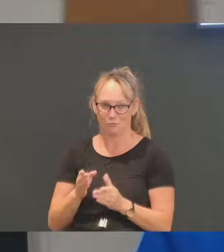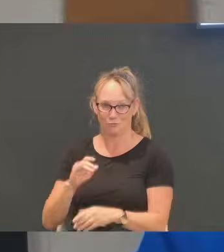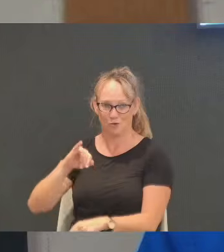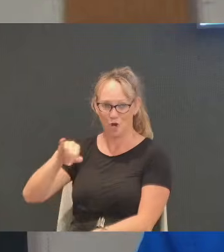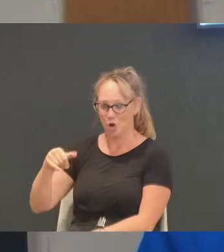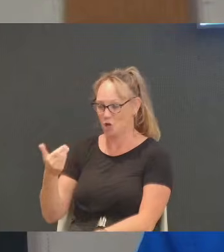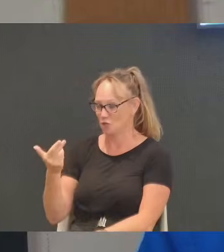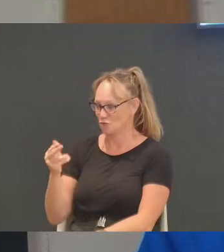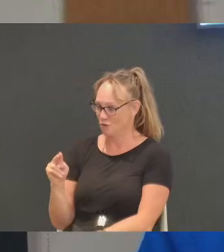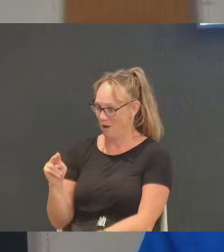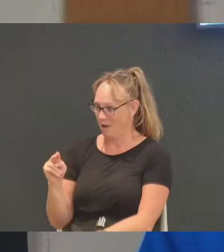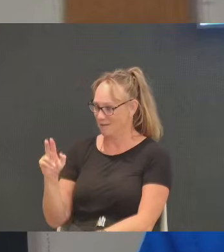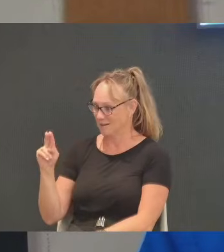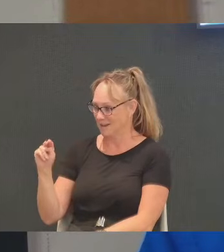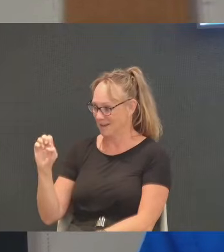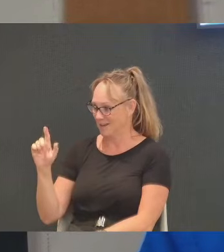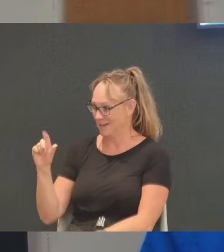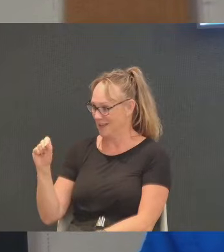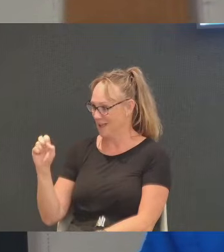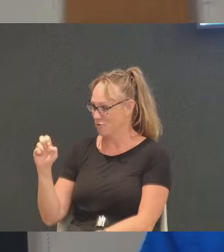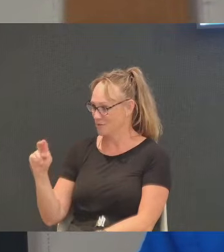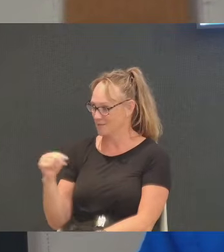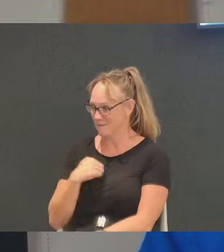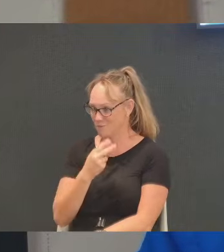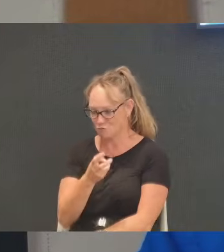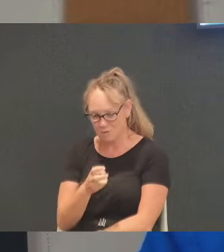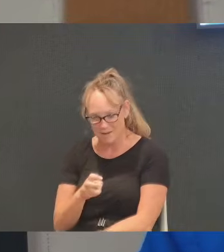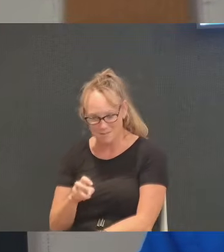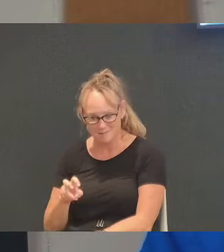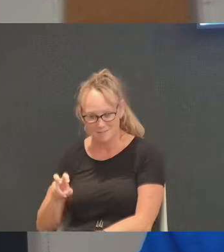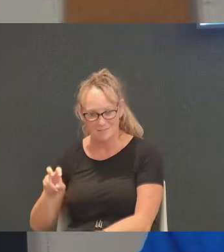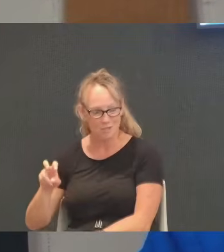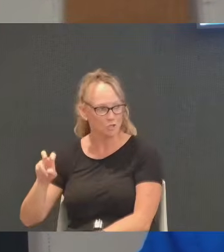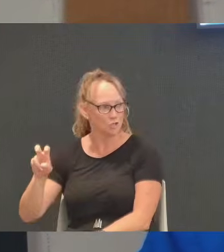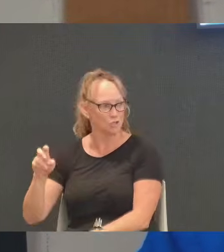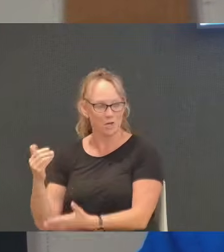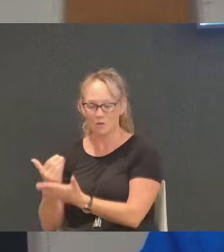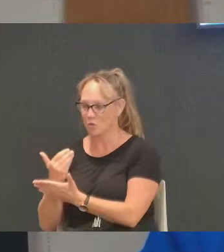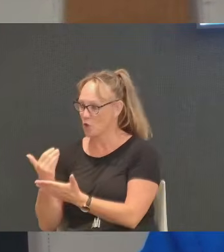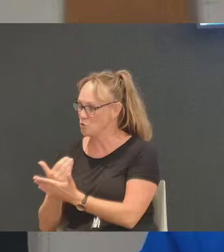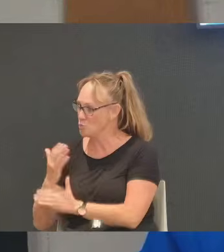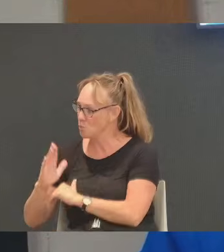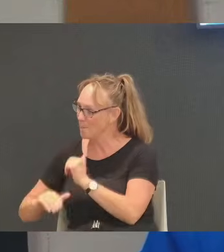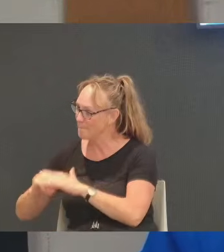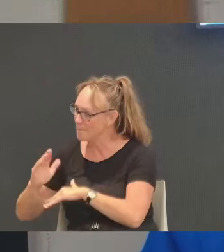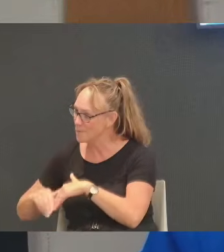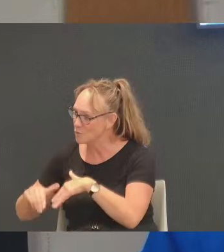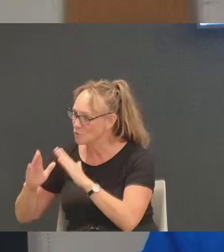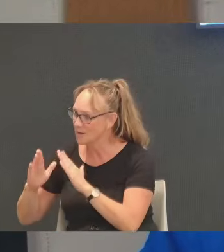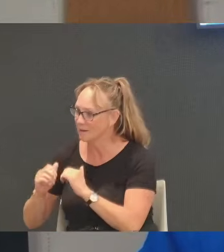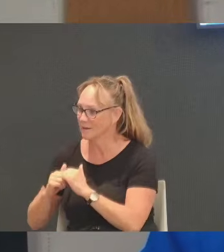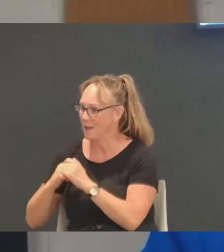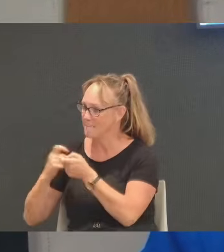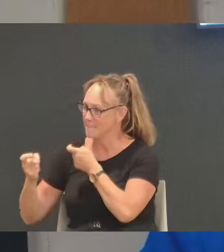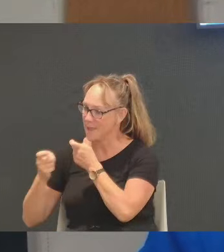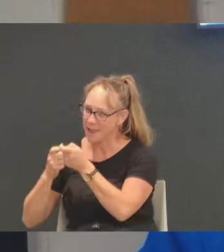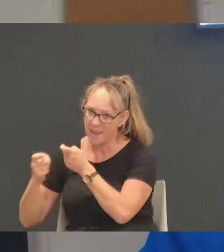transition and getting us into the new building, uh, managing this building, uh, walking us through